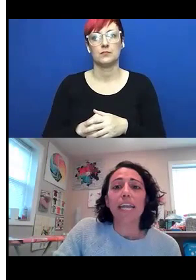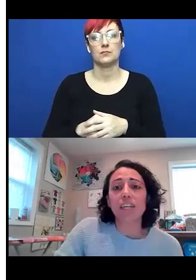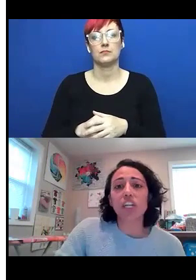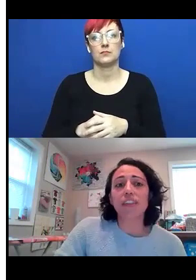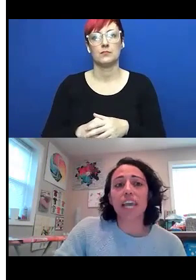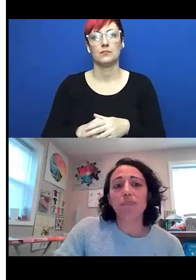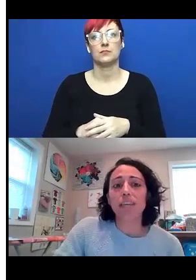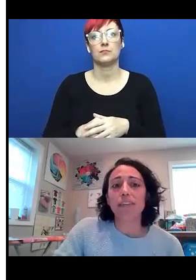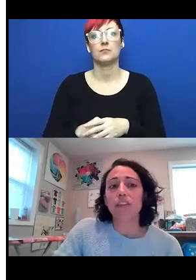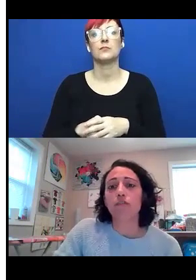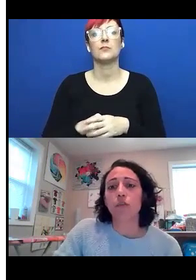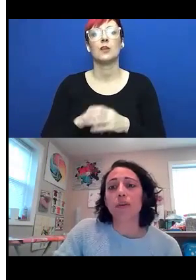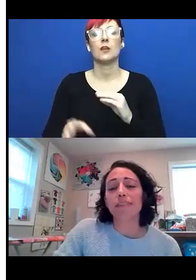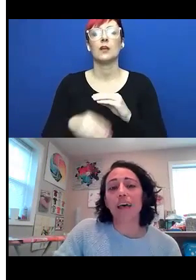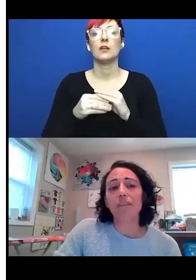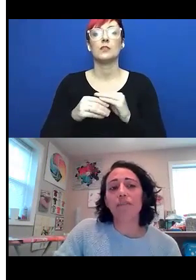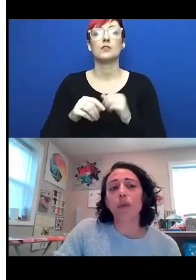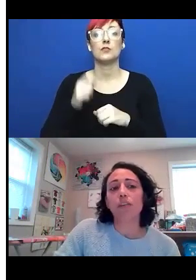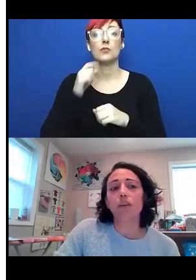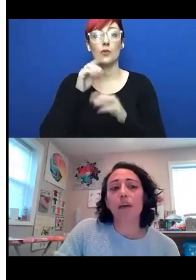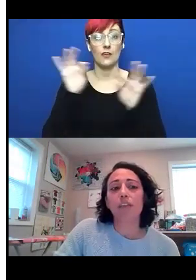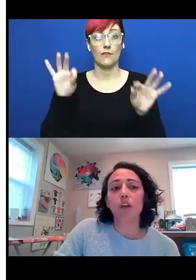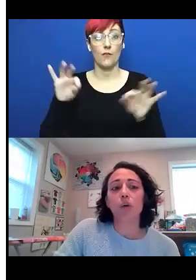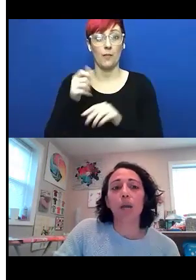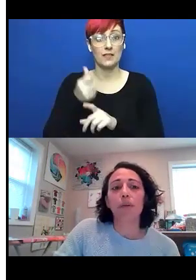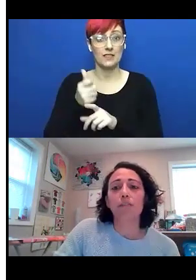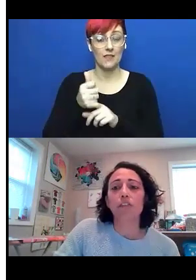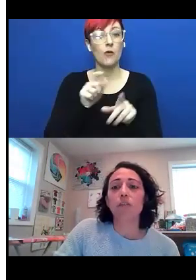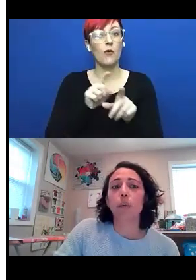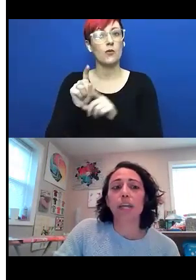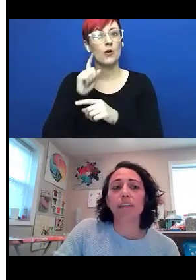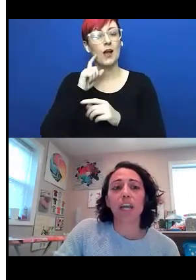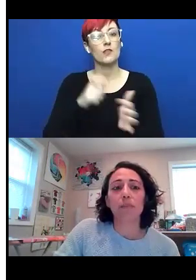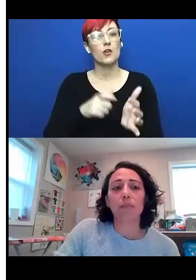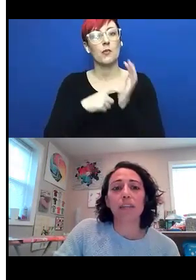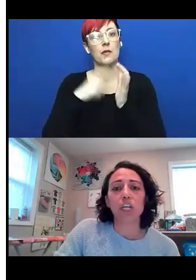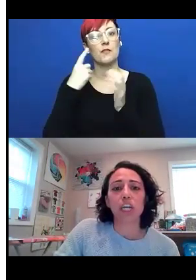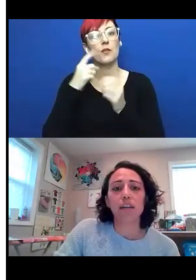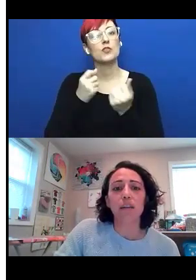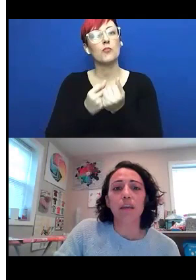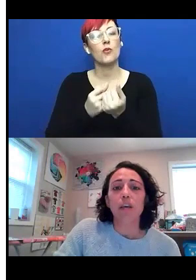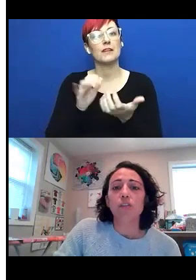In addition to the updates to the form itself, we also have the requirement for supporting documentation,